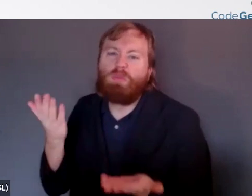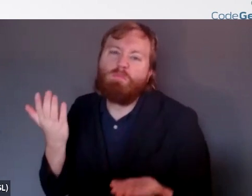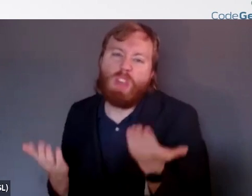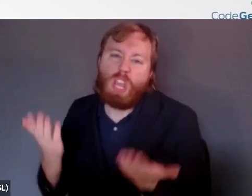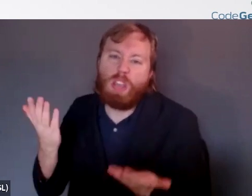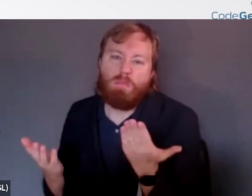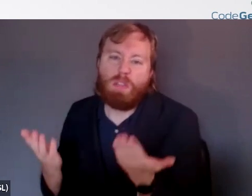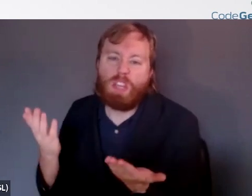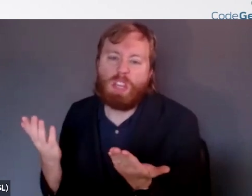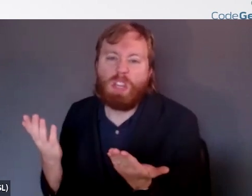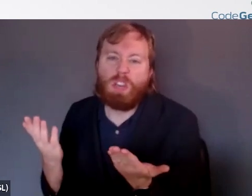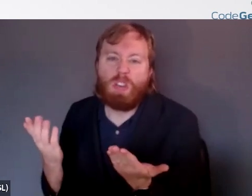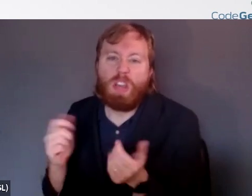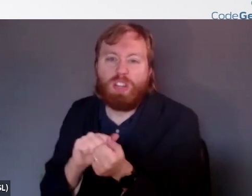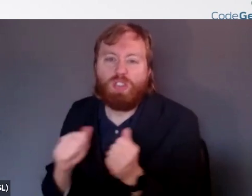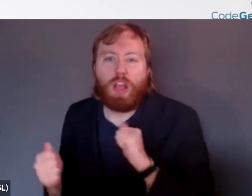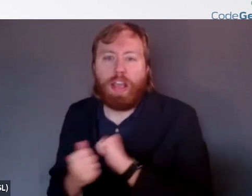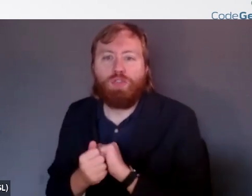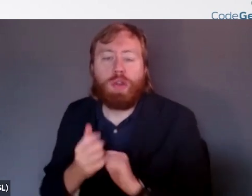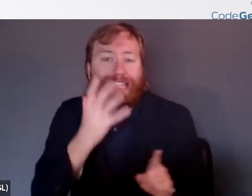it might change the experience for other users.